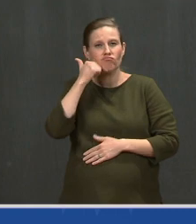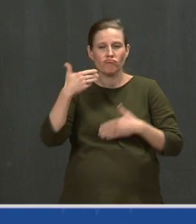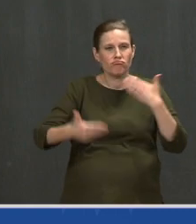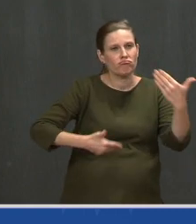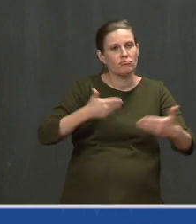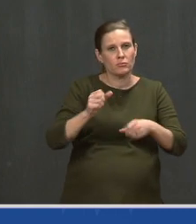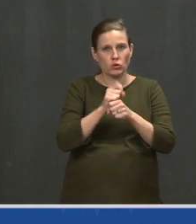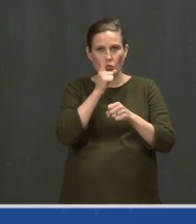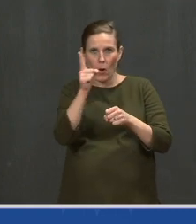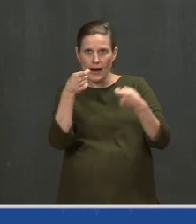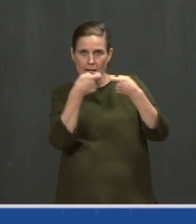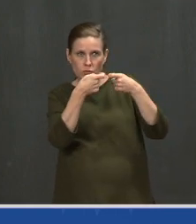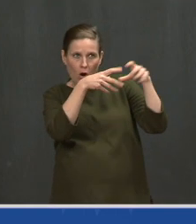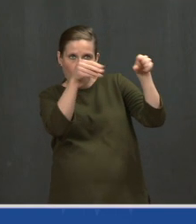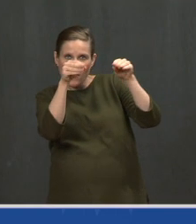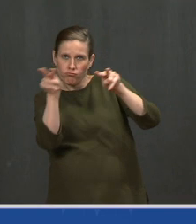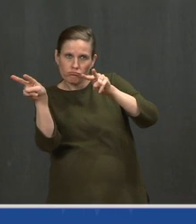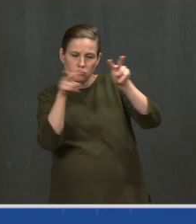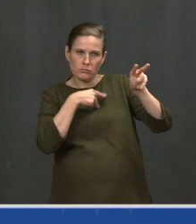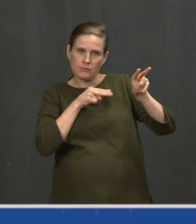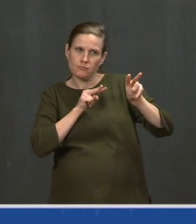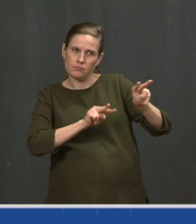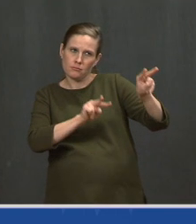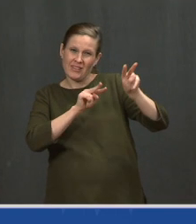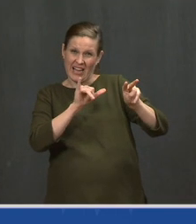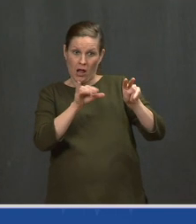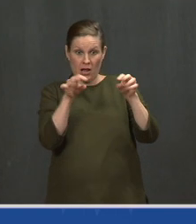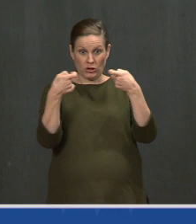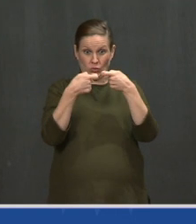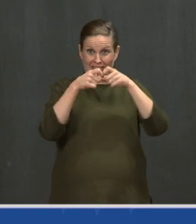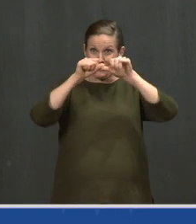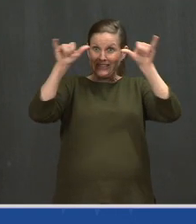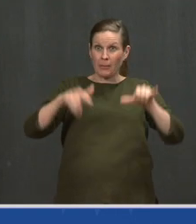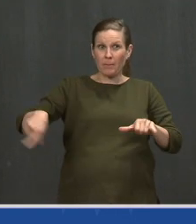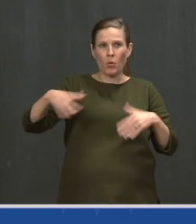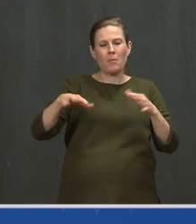is to our communities. That's why I'm so excited about Joe Biden's Build Back Better Plan.